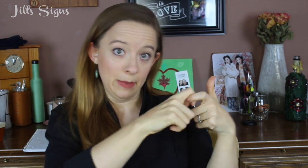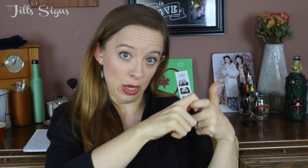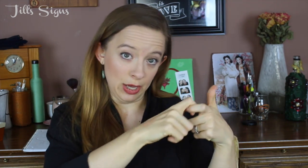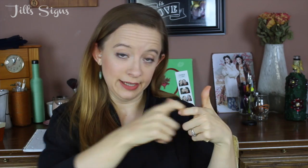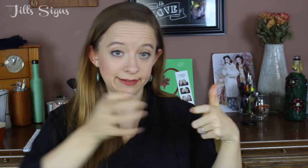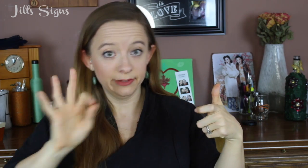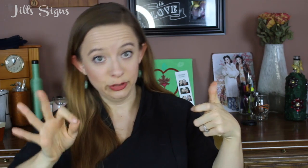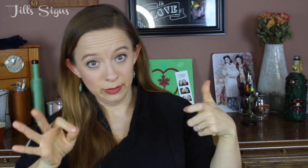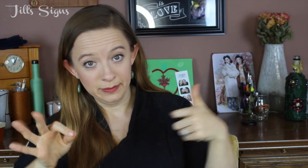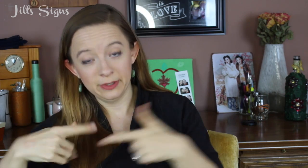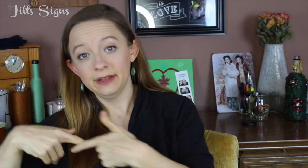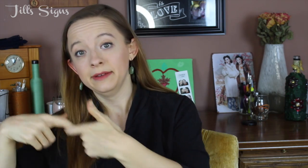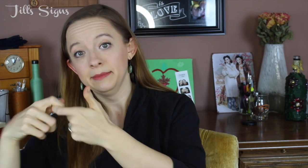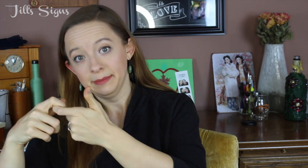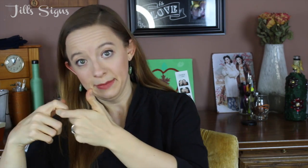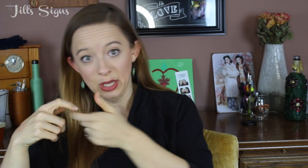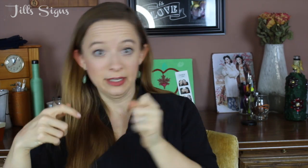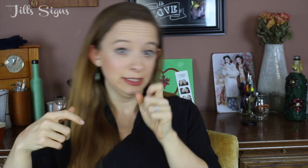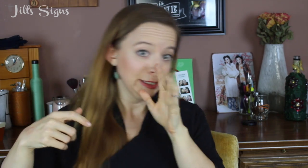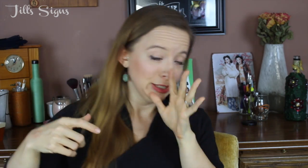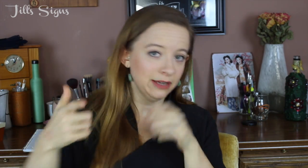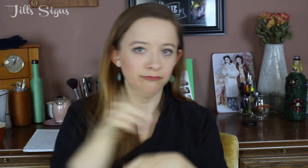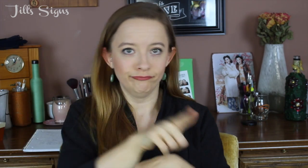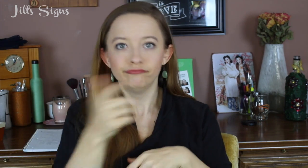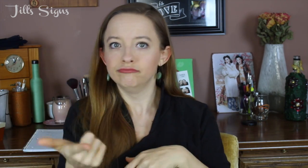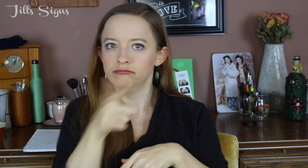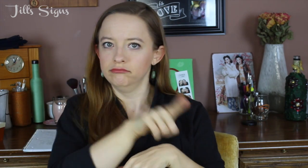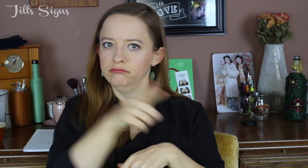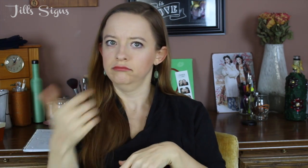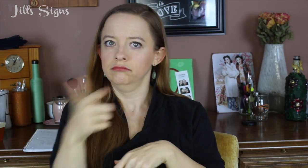I interpret. So pause, interpret, pause talk, back and forth.